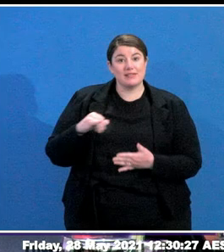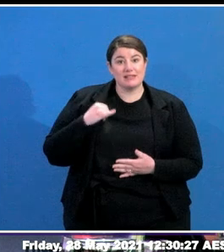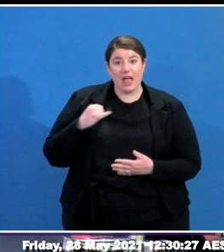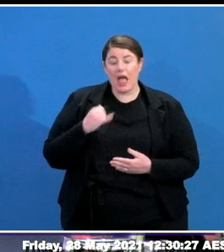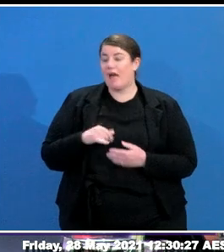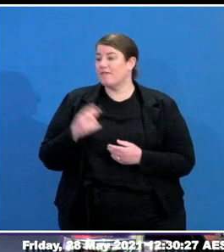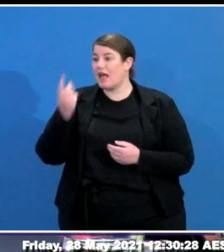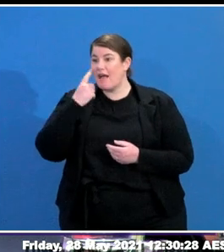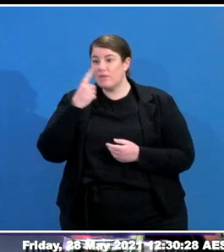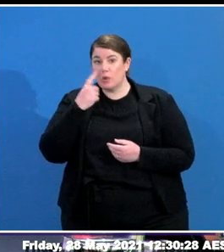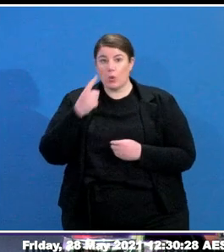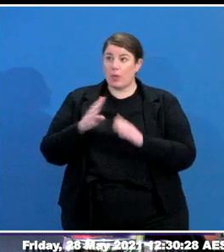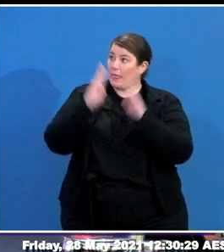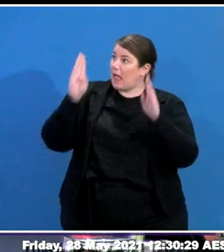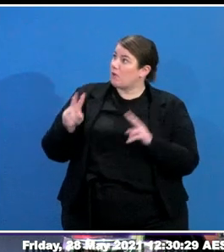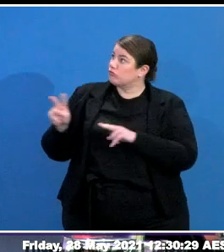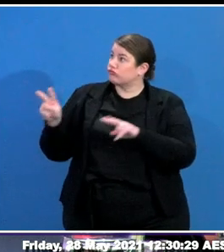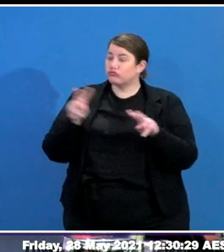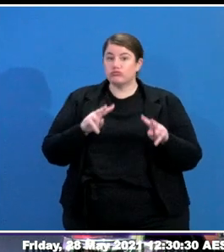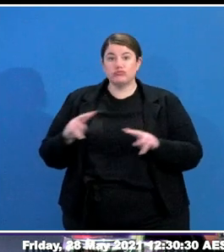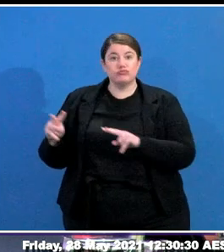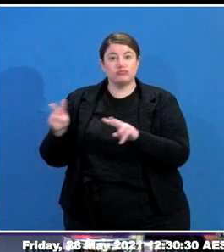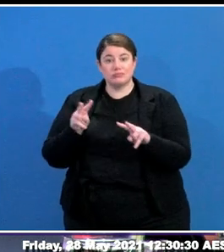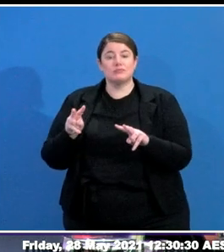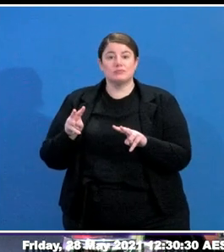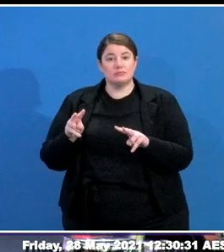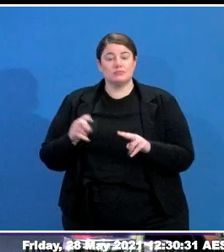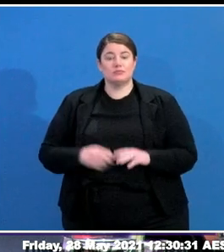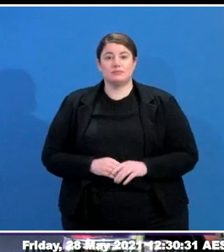presentation and the condition and particularly noting and talking with the